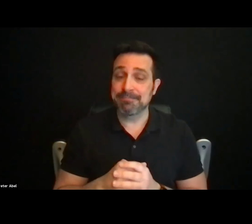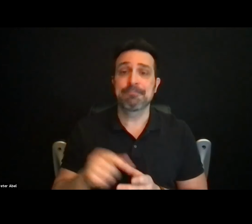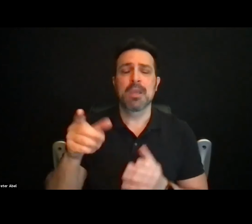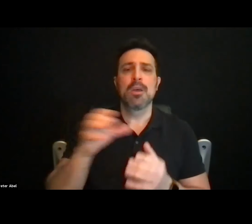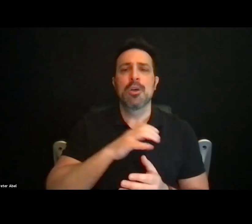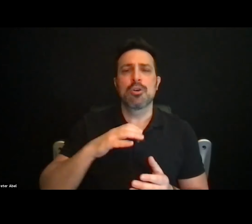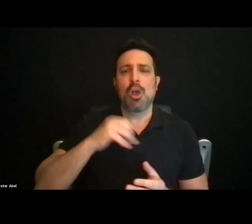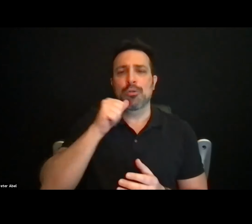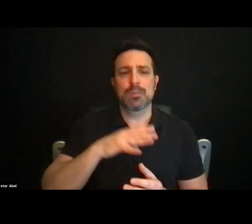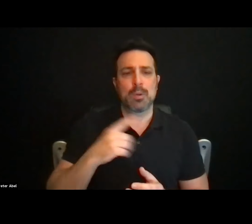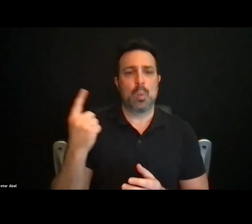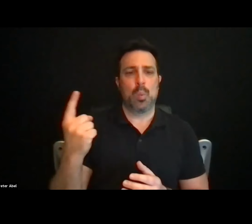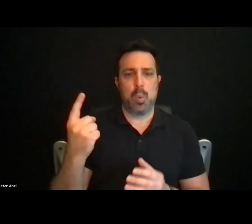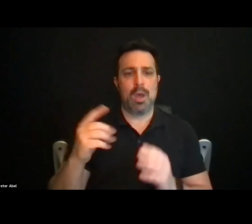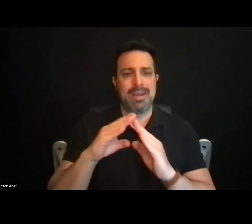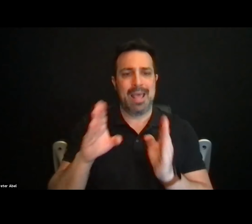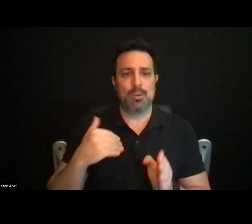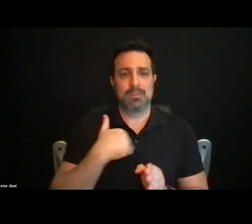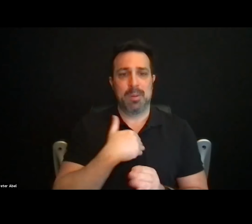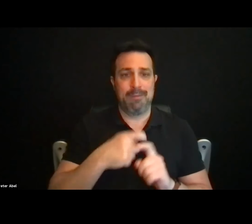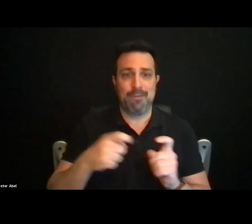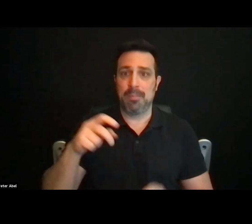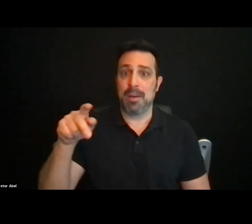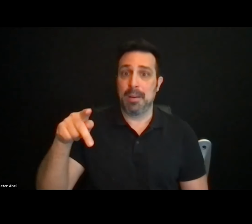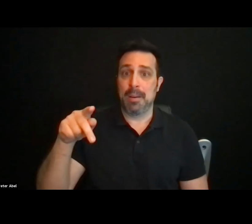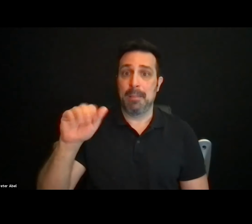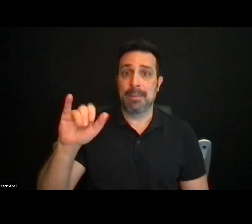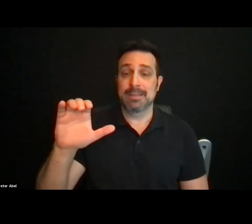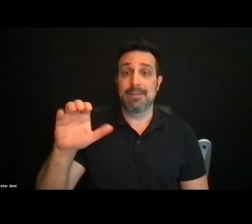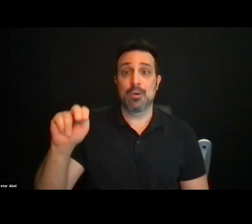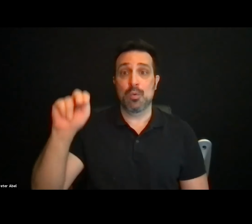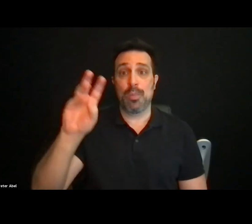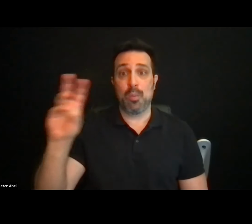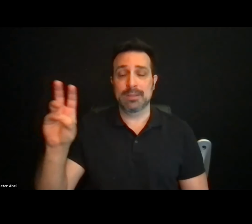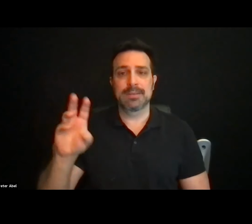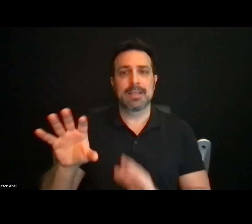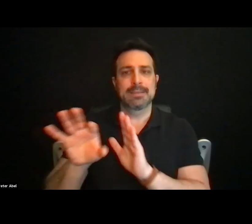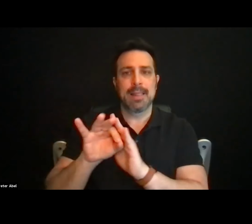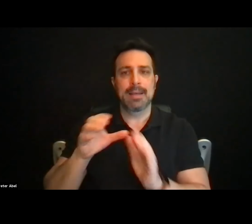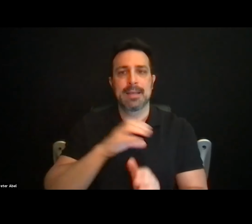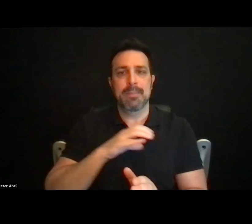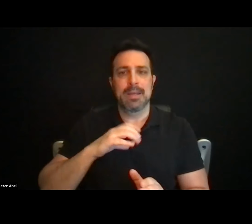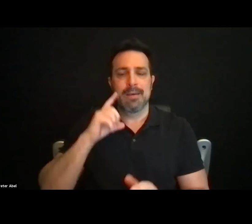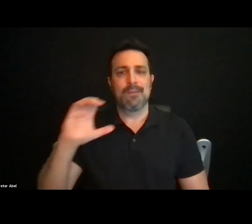succeed. Strengthening public education is one of the top priorities and one of the reasons she got